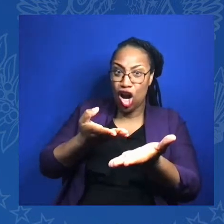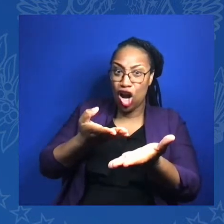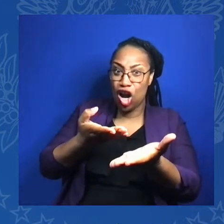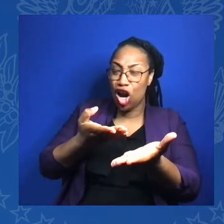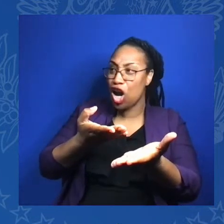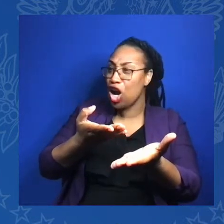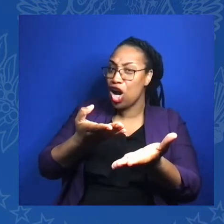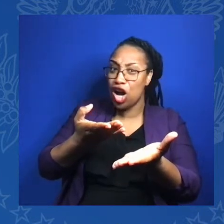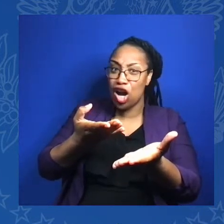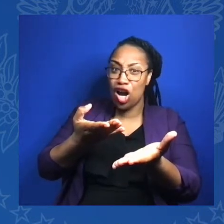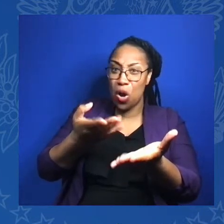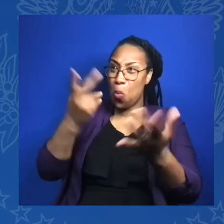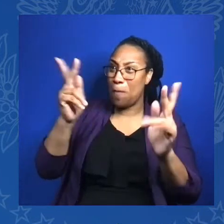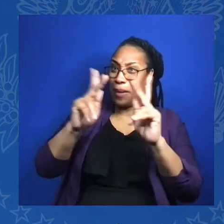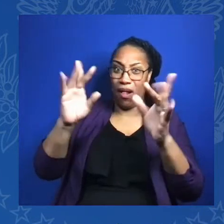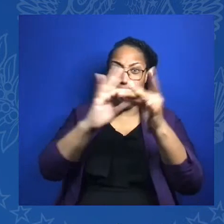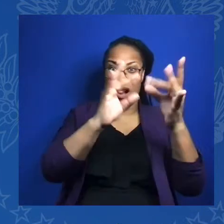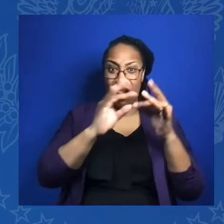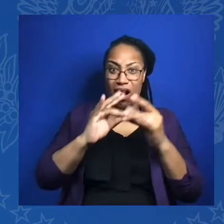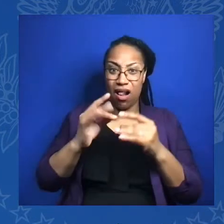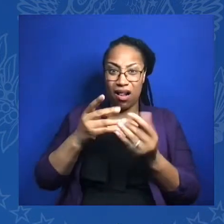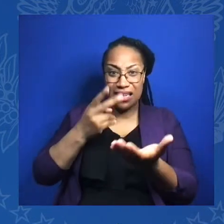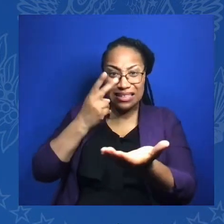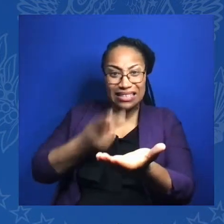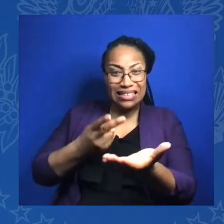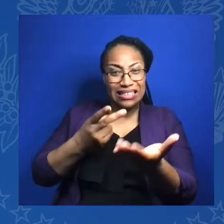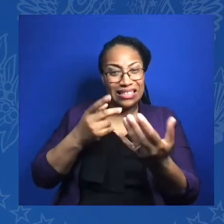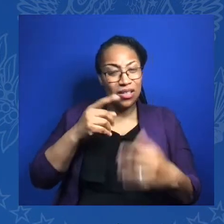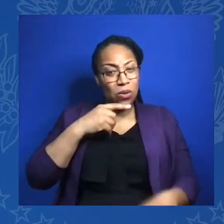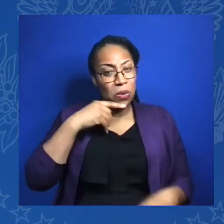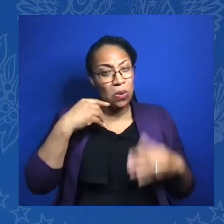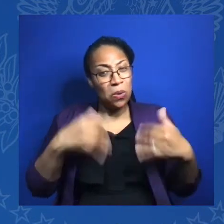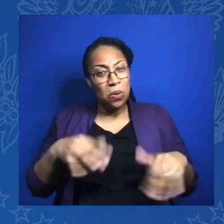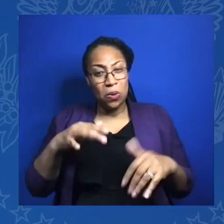was because of another hero in this story: the Black press.